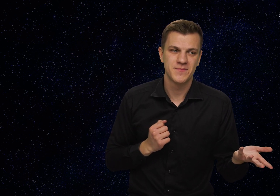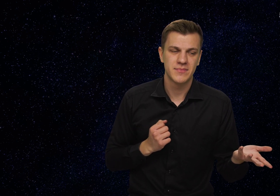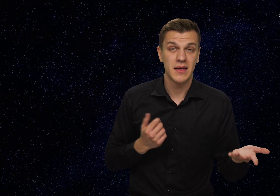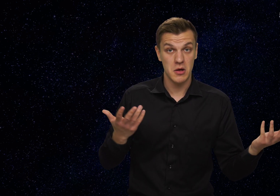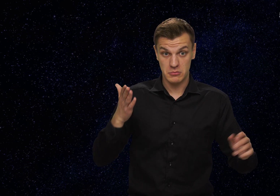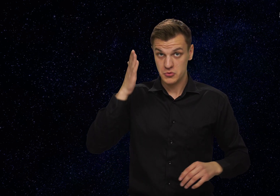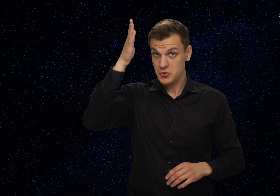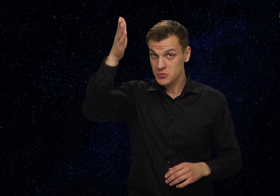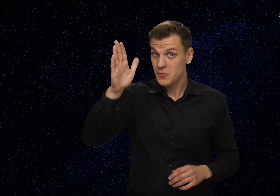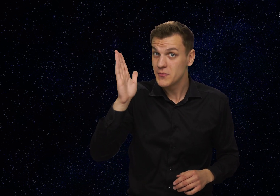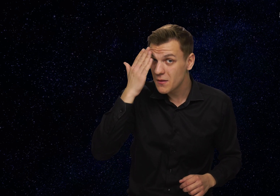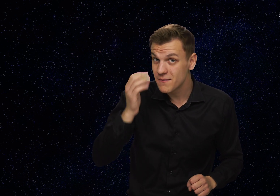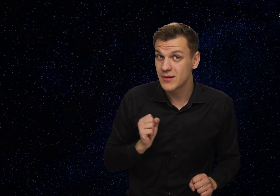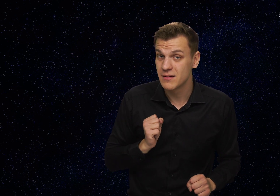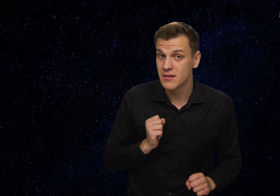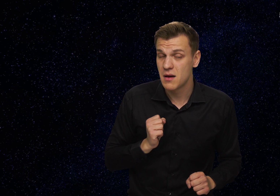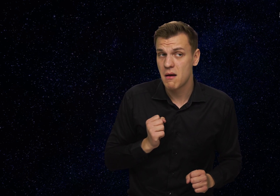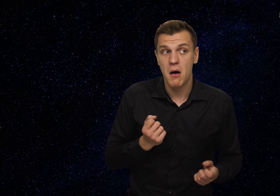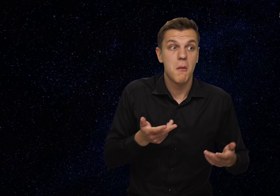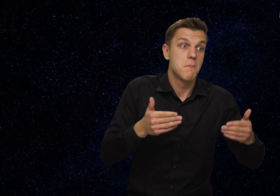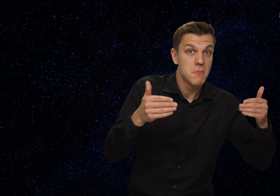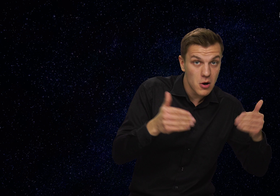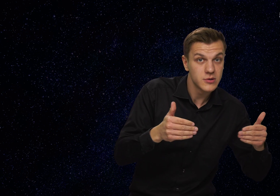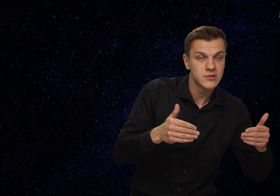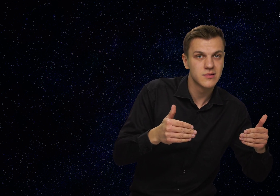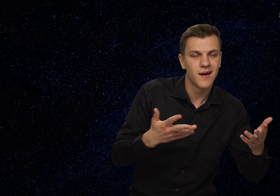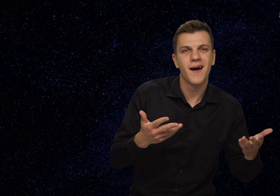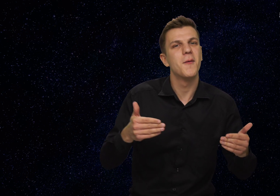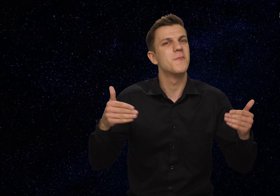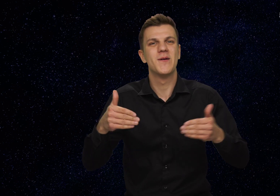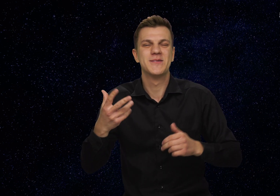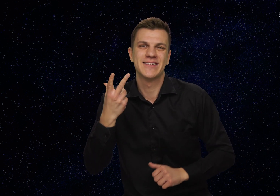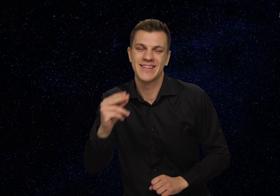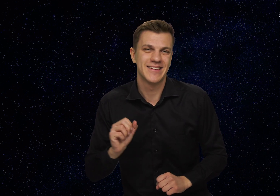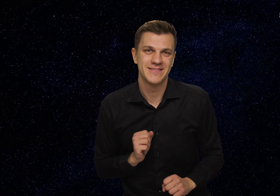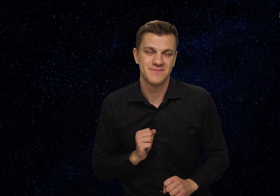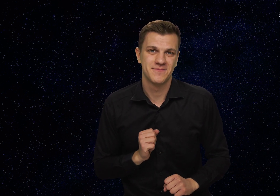And we may never know.